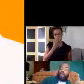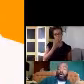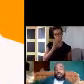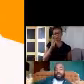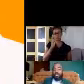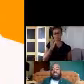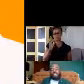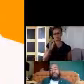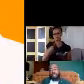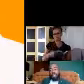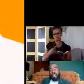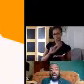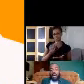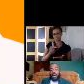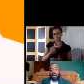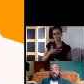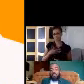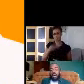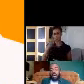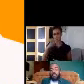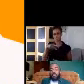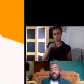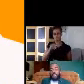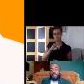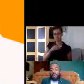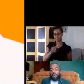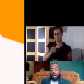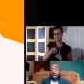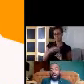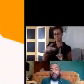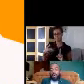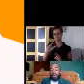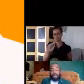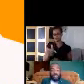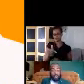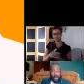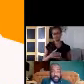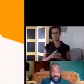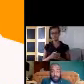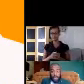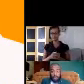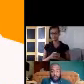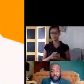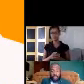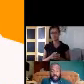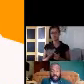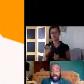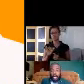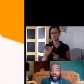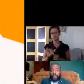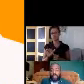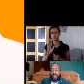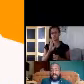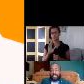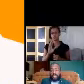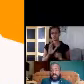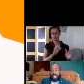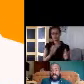then we also will separate folks who identify as white in the group, and this and this actually